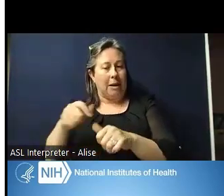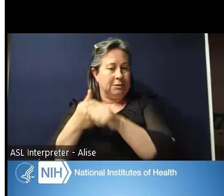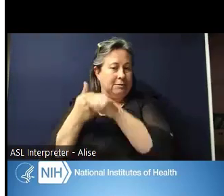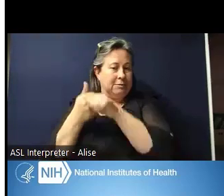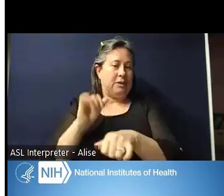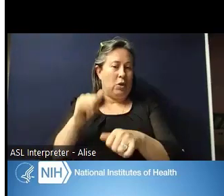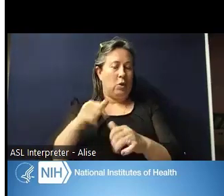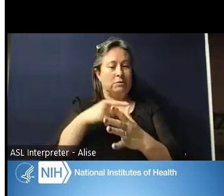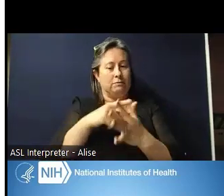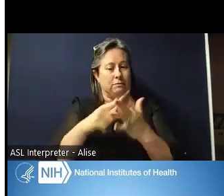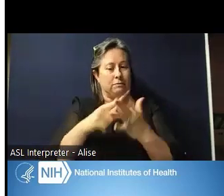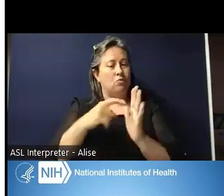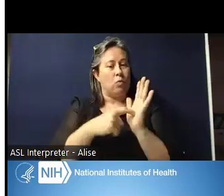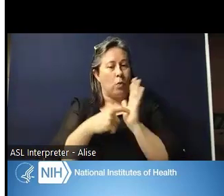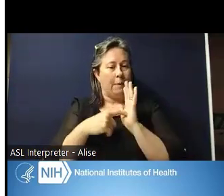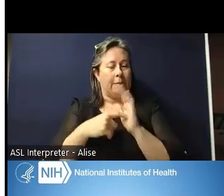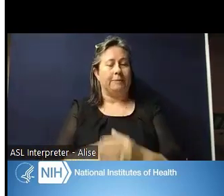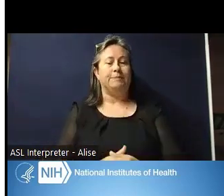and there are some important requirements there.